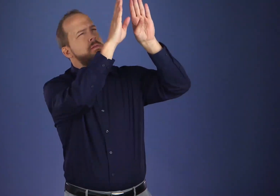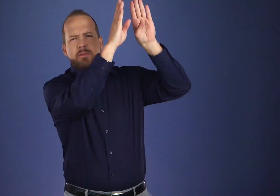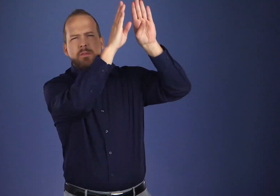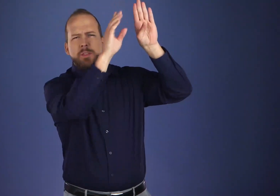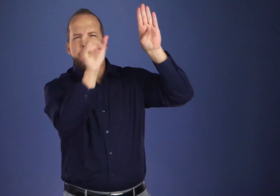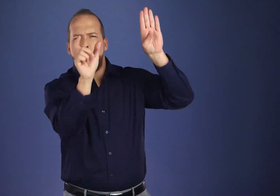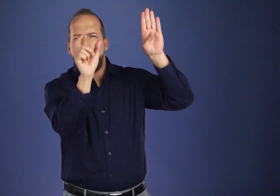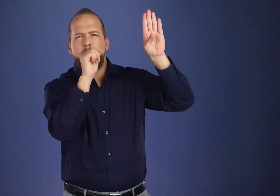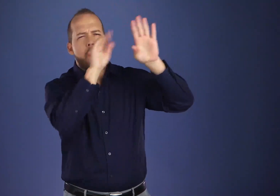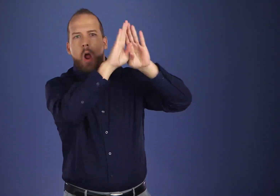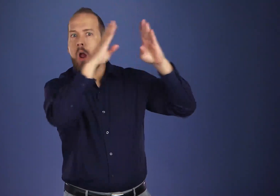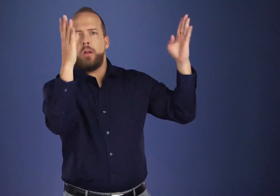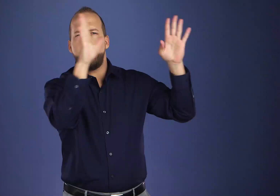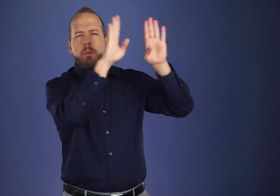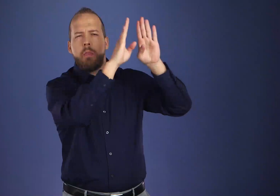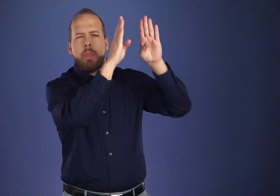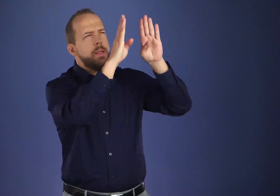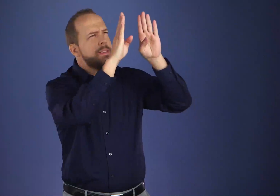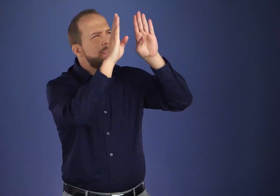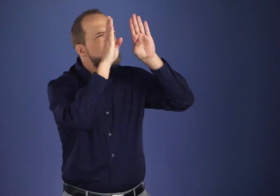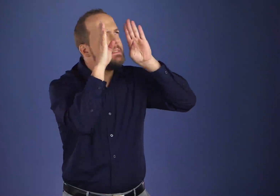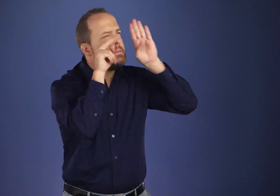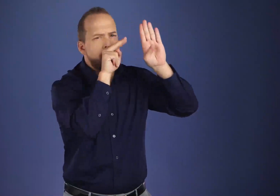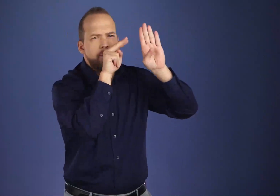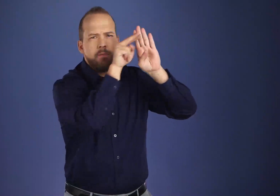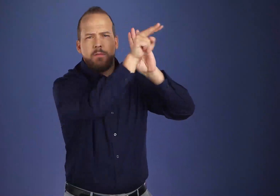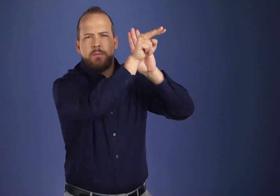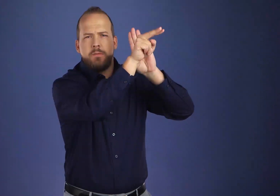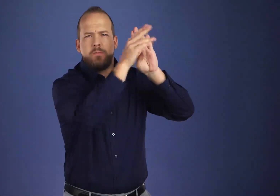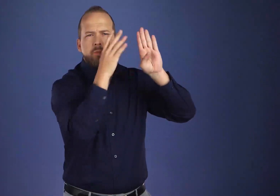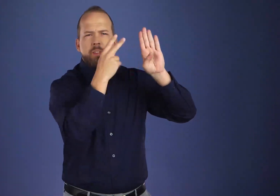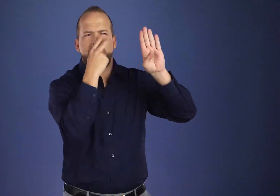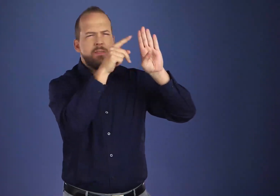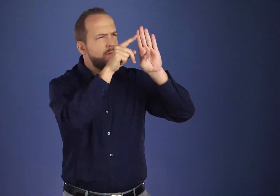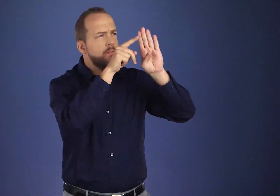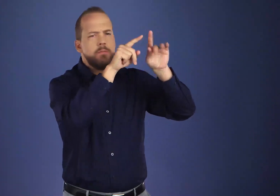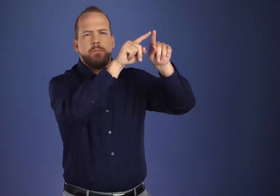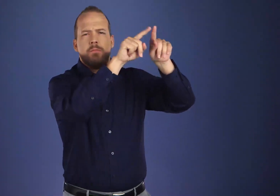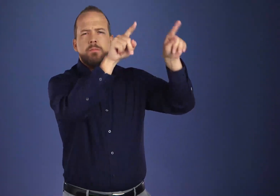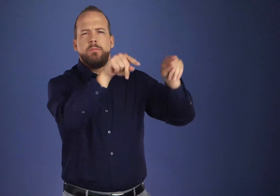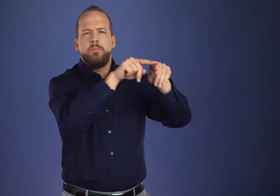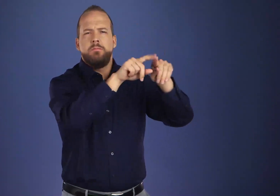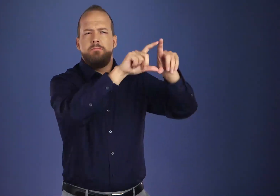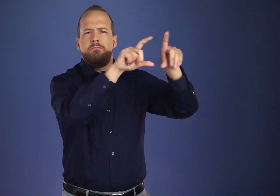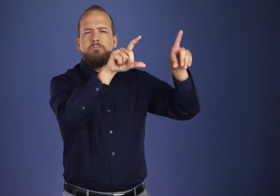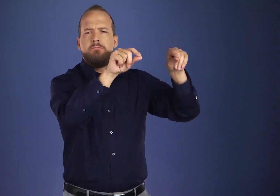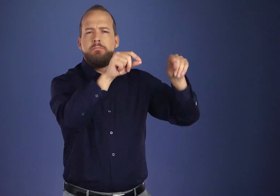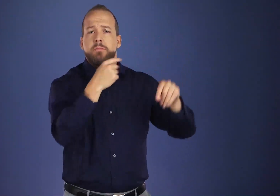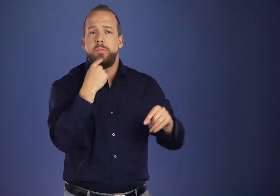and looking through it, we shall see a pathway beside which is an inscription.